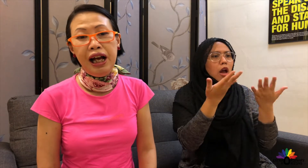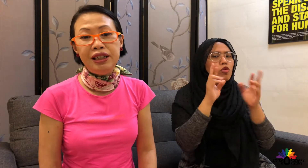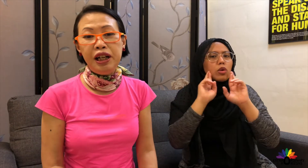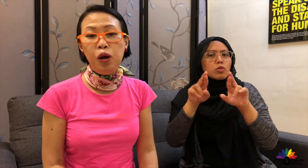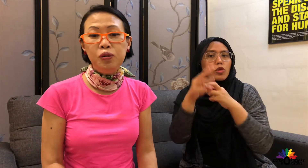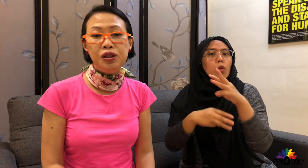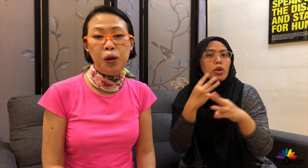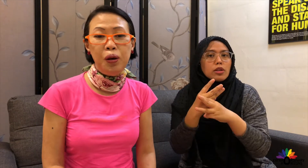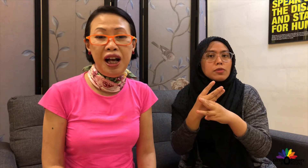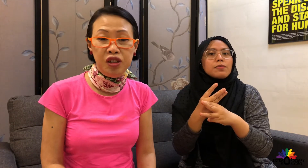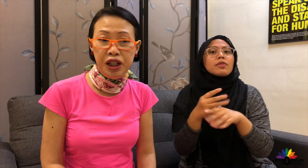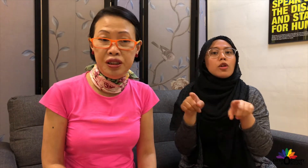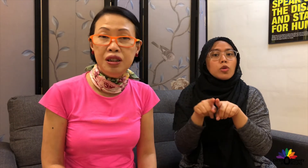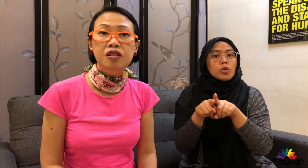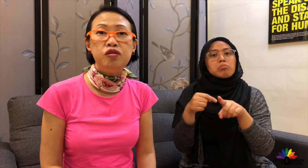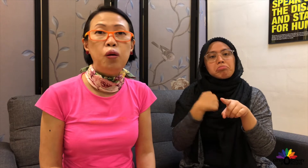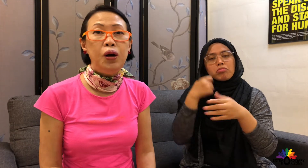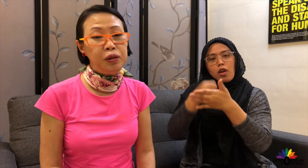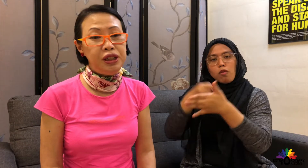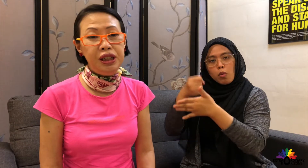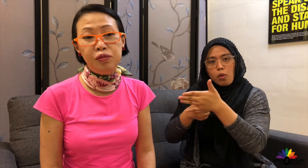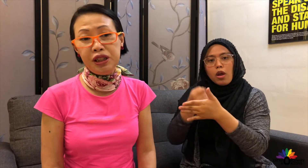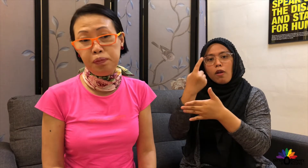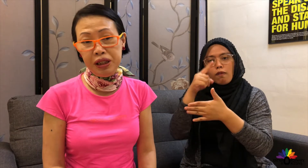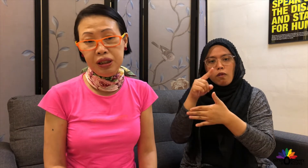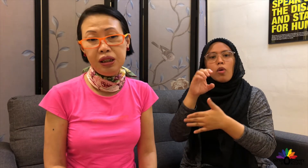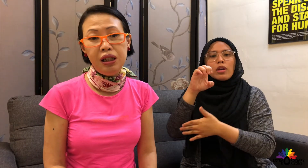And I also advocate for equity and respect,